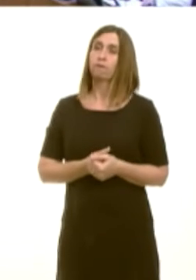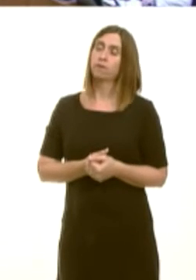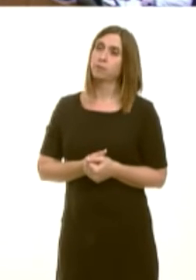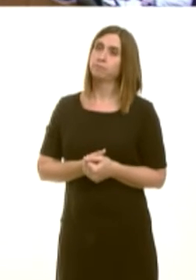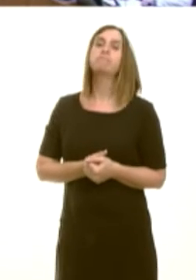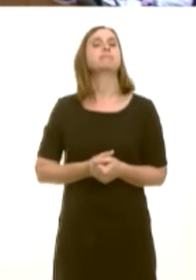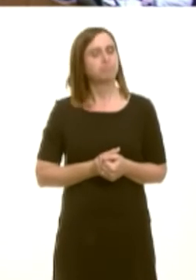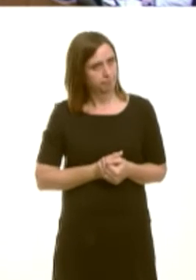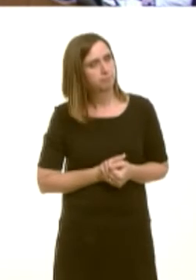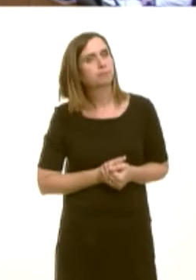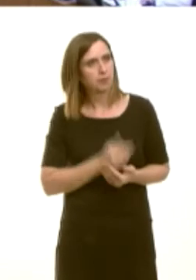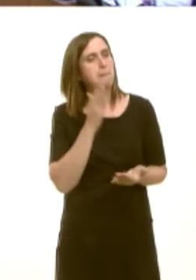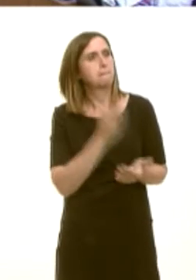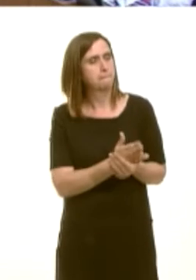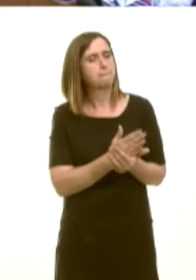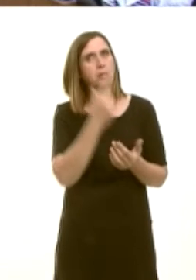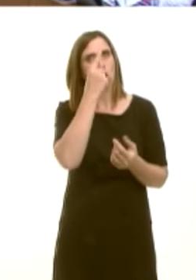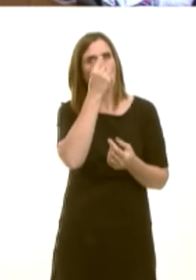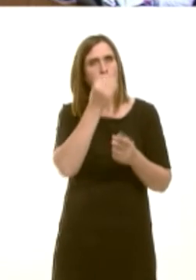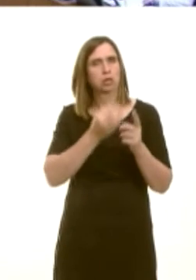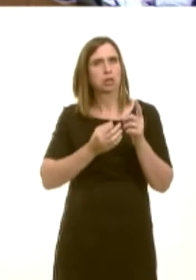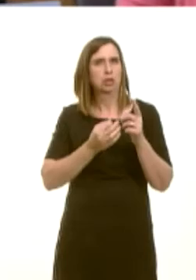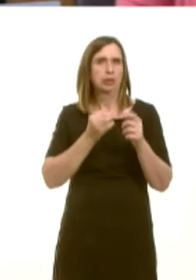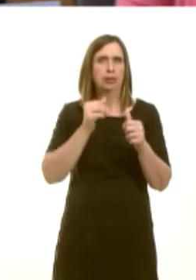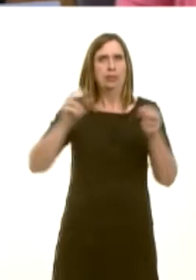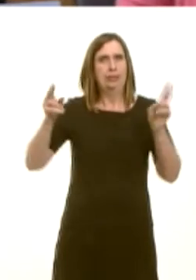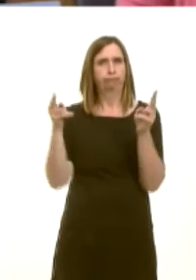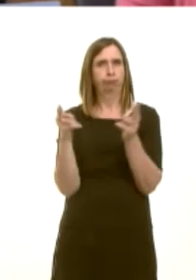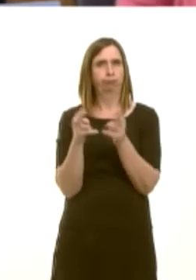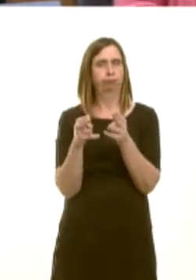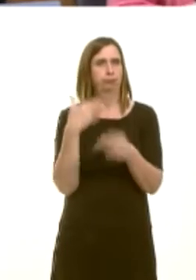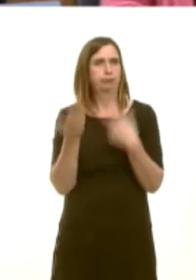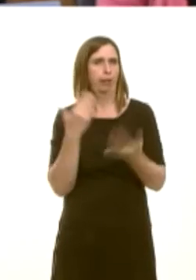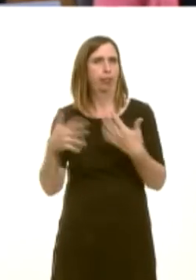are a number of ways in which we can continue to improve those figures. Firstly, many people